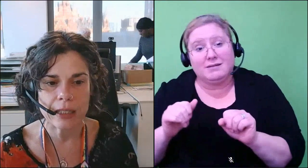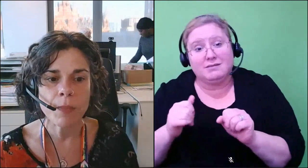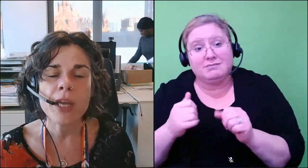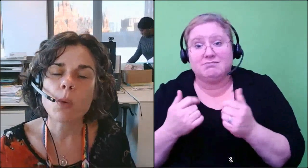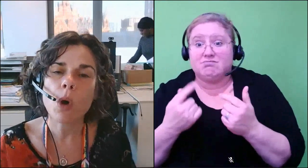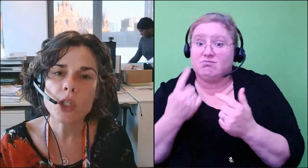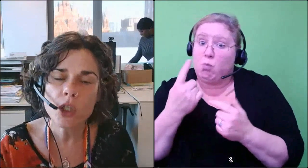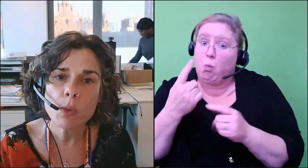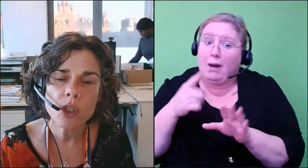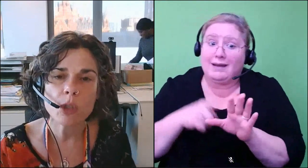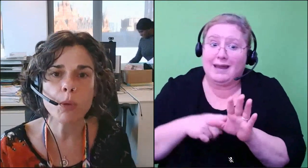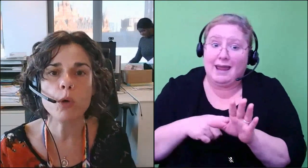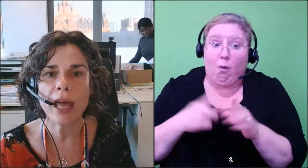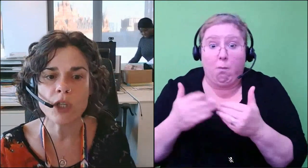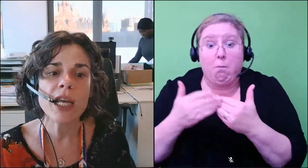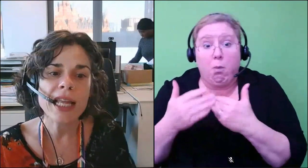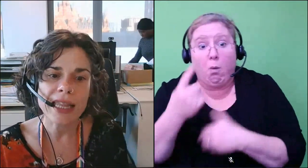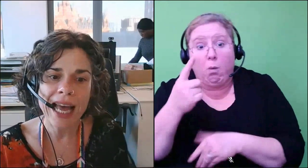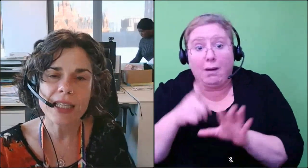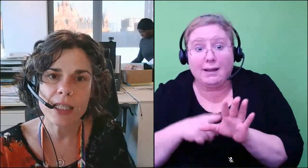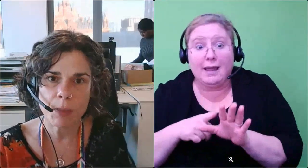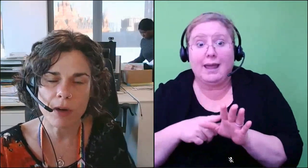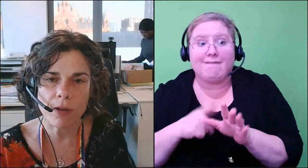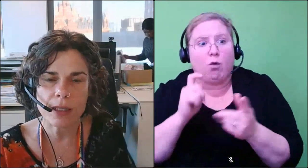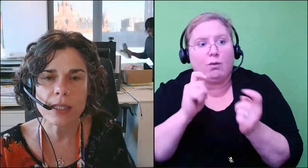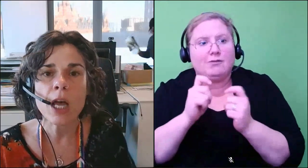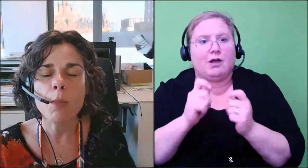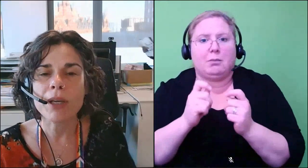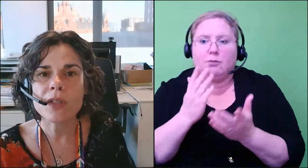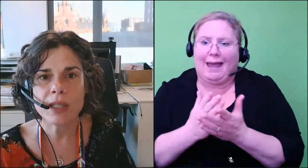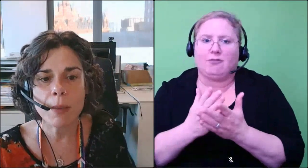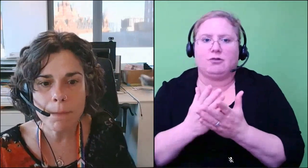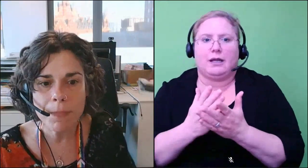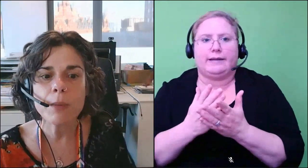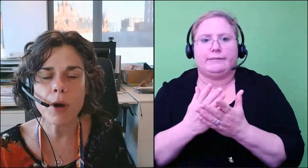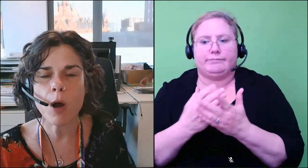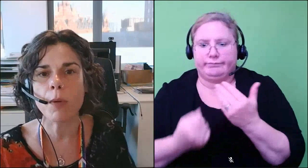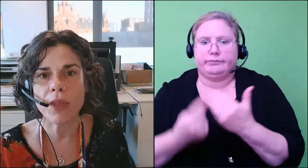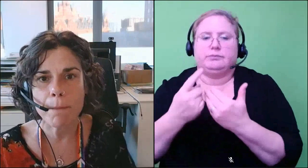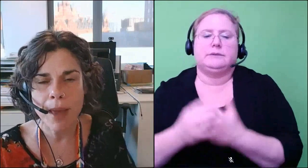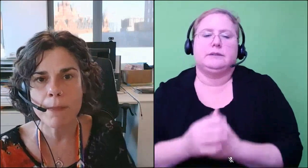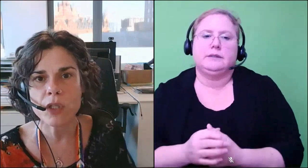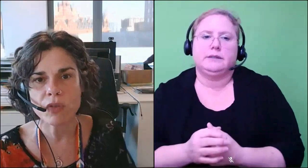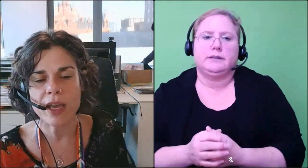So I just wanted to call out that experience because the big problem that members face,